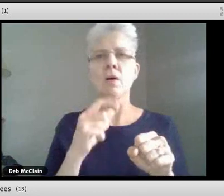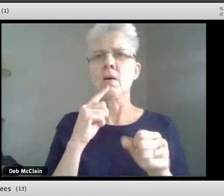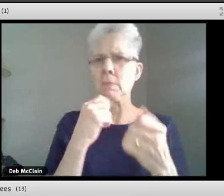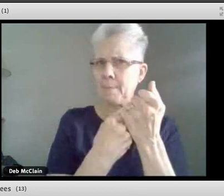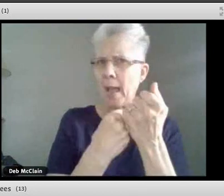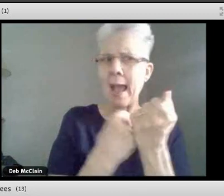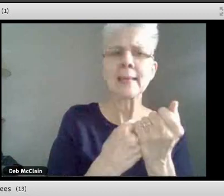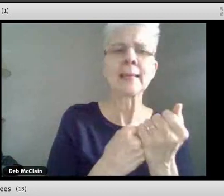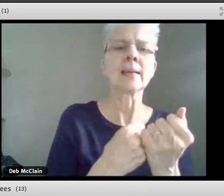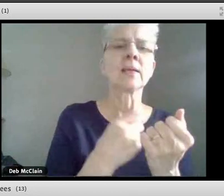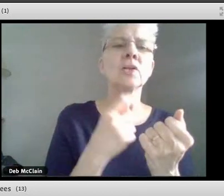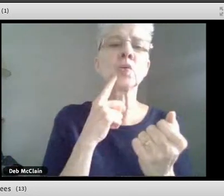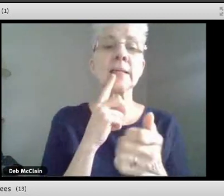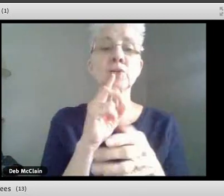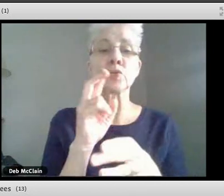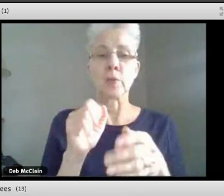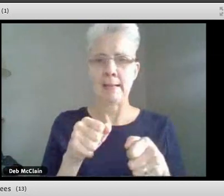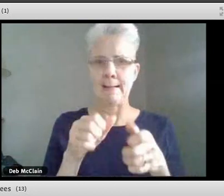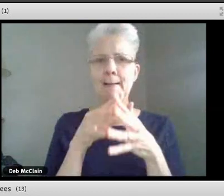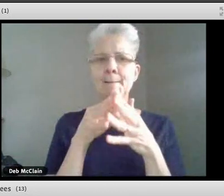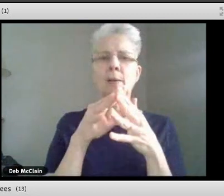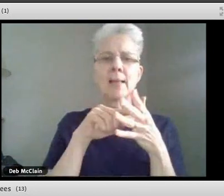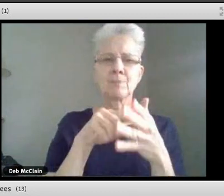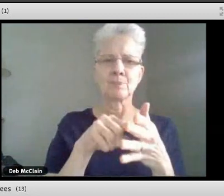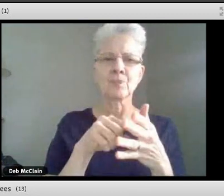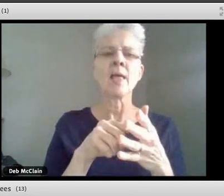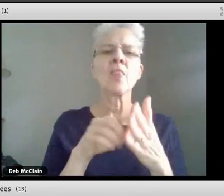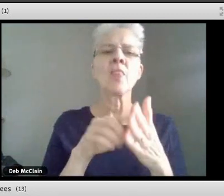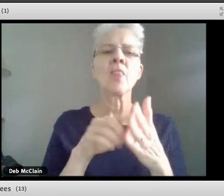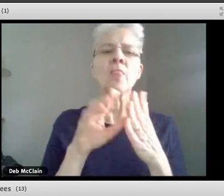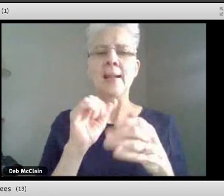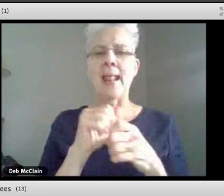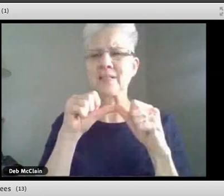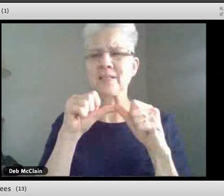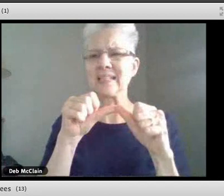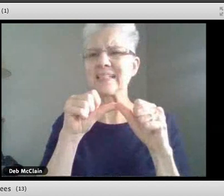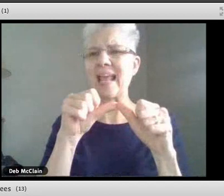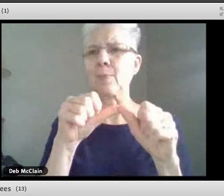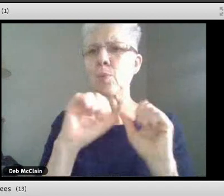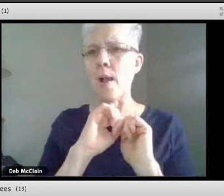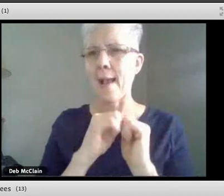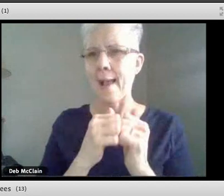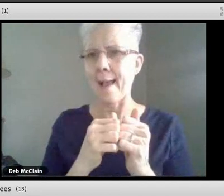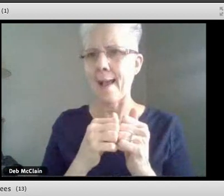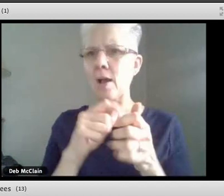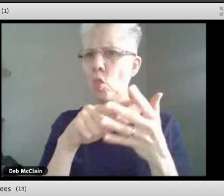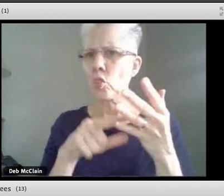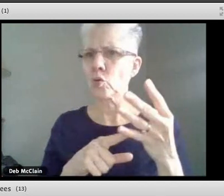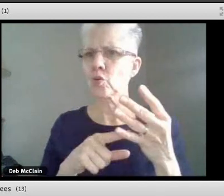and then you have to figure out how to make it sustainable. So this is kind of each of these steps. You know, so who are your constituents?